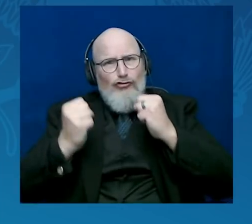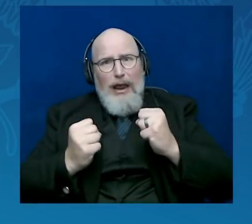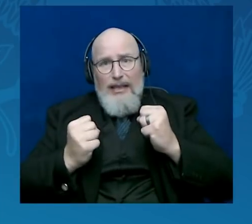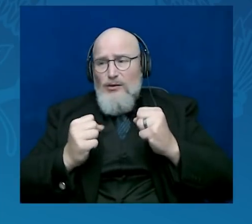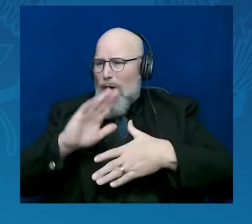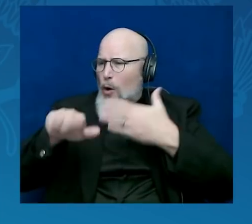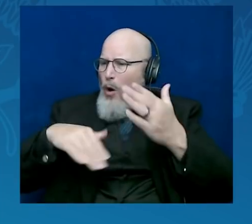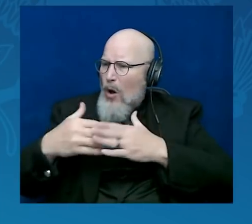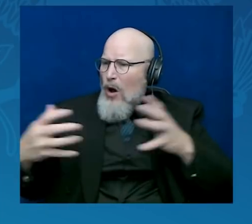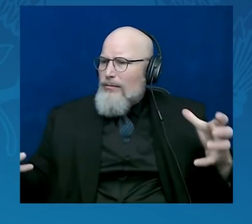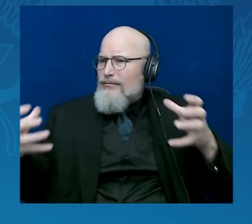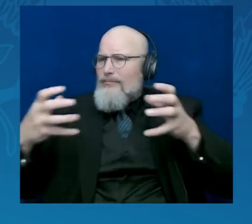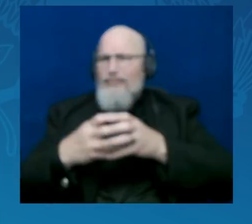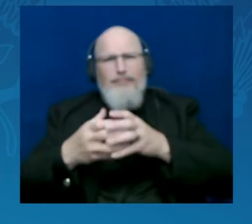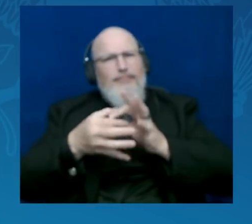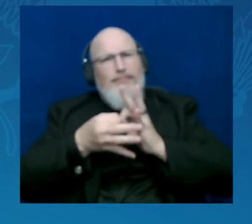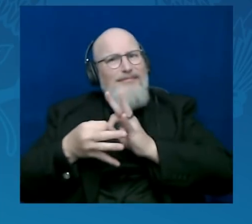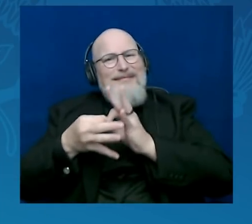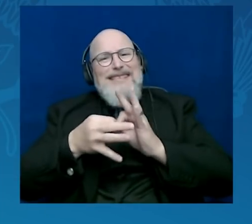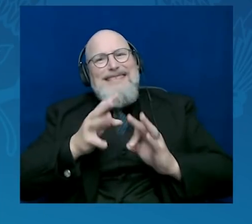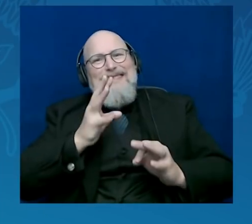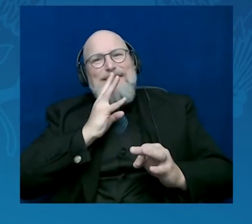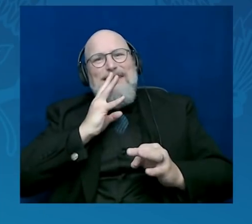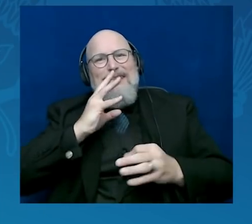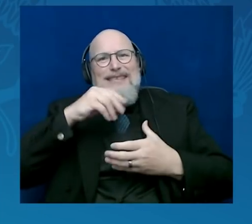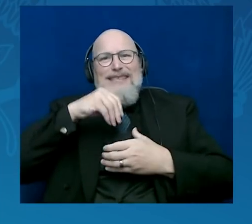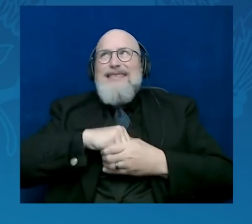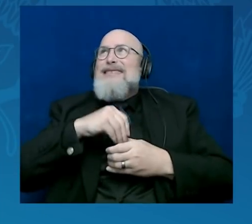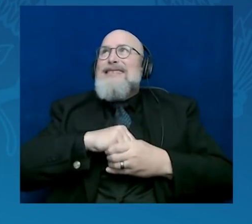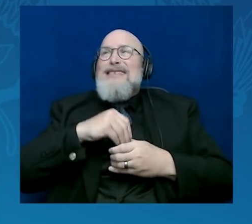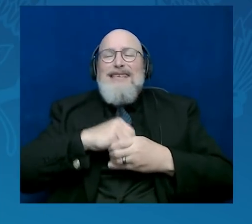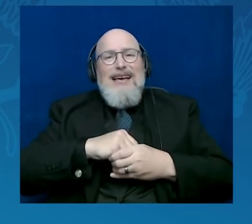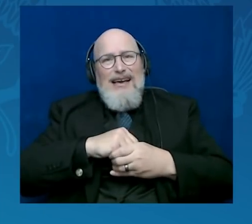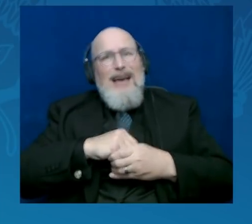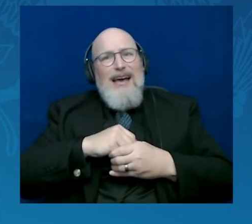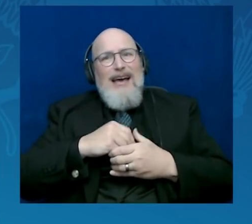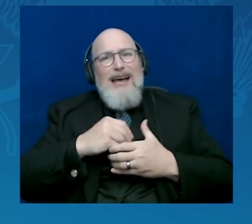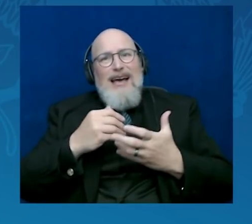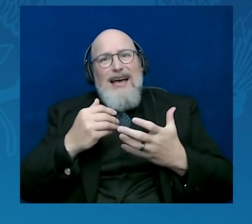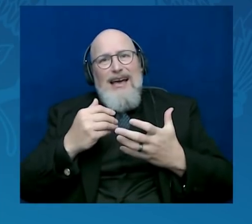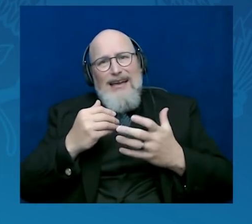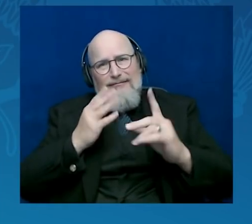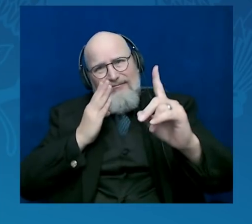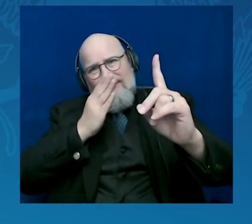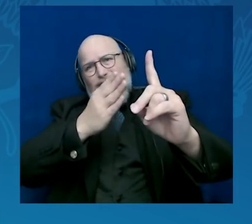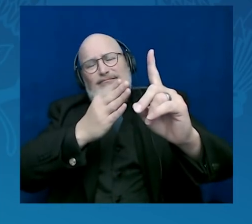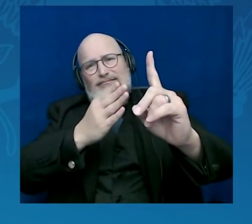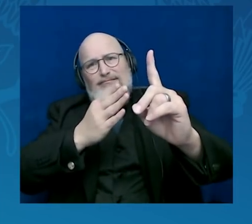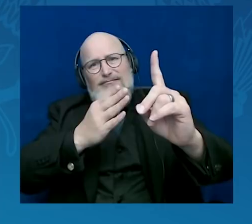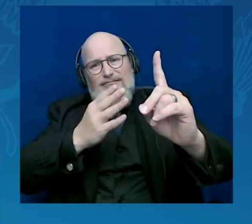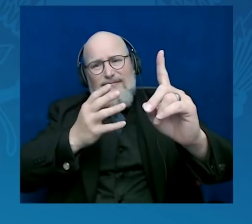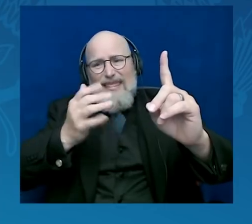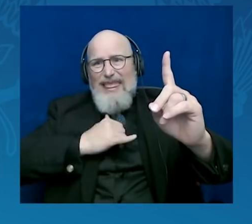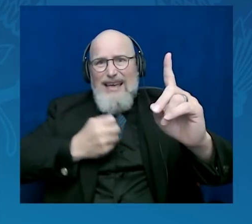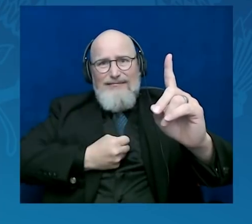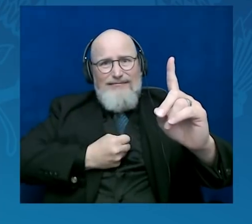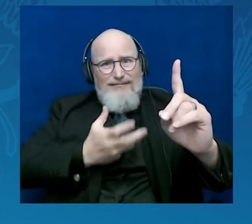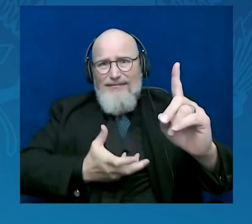And that voice was a function of not only dialogue, but debate, some concessions,